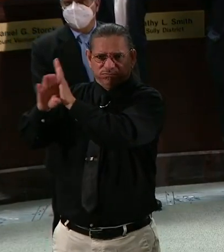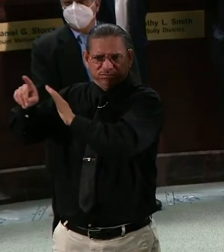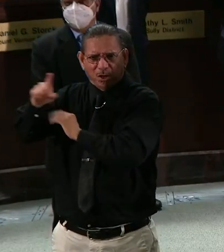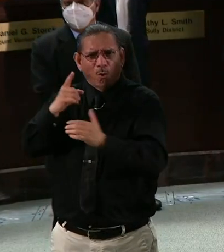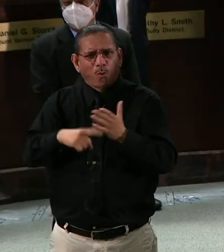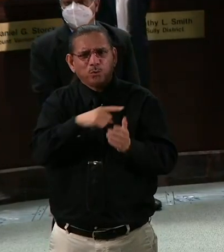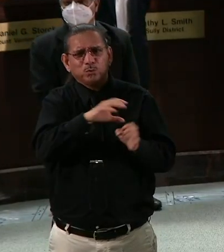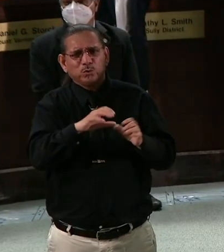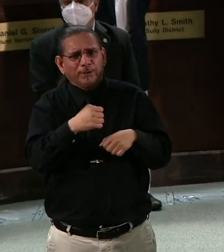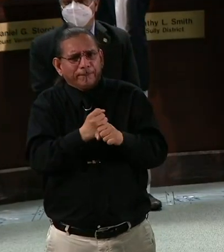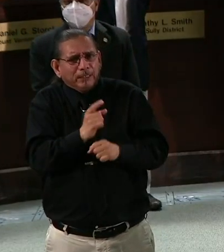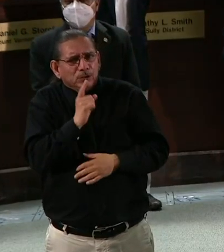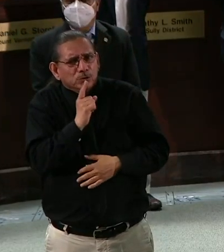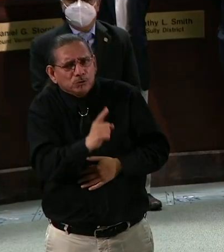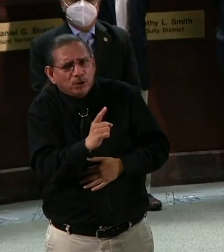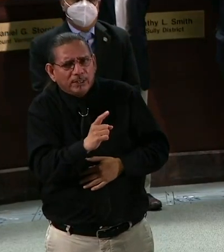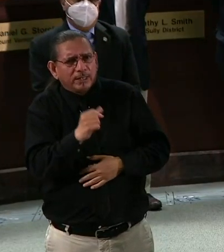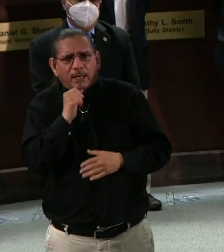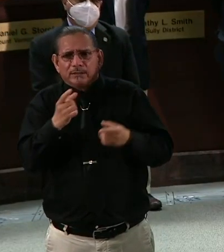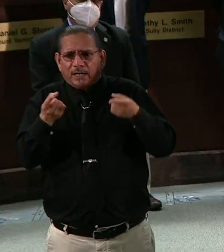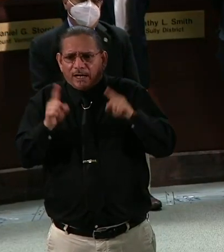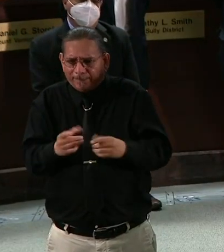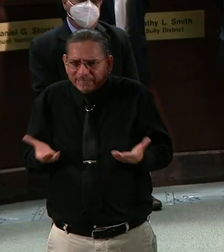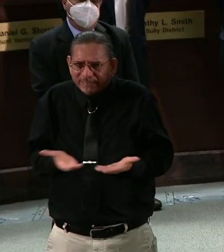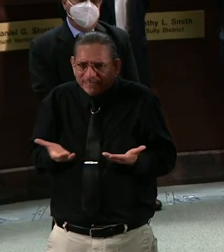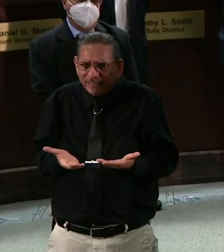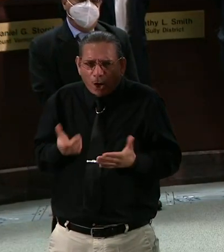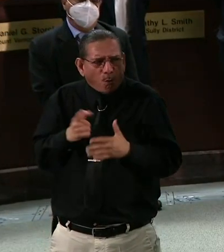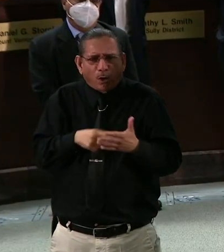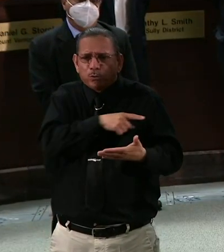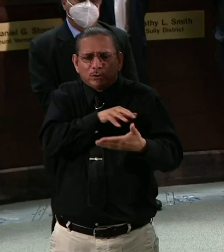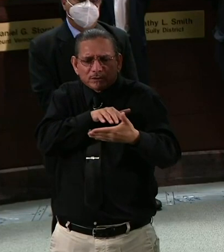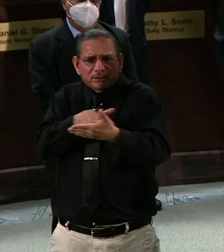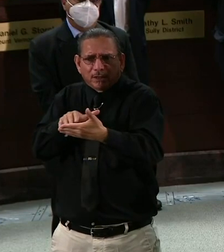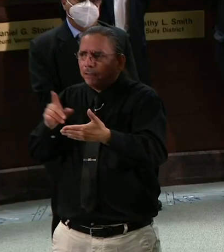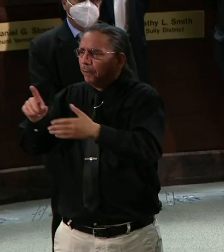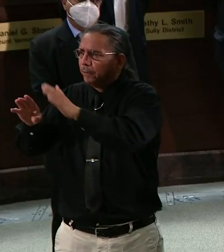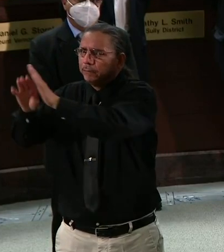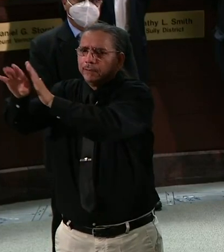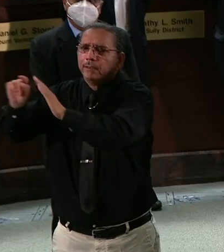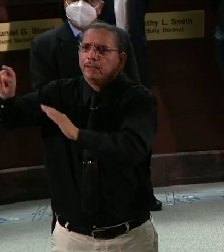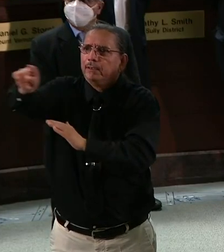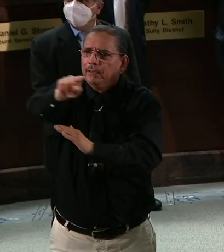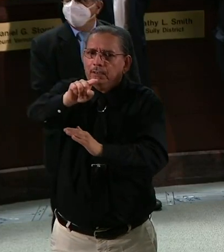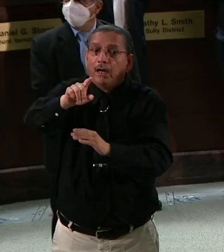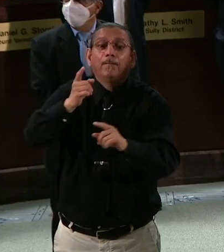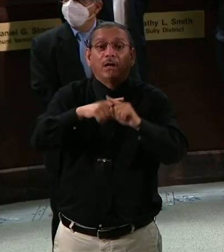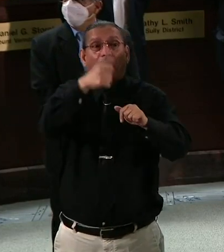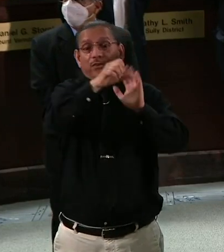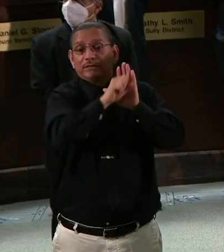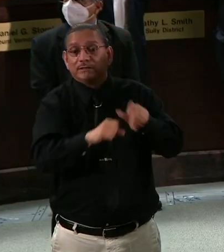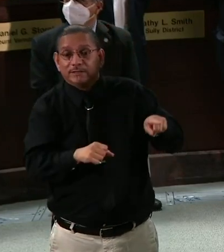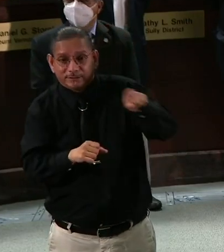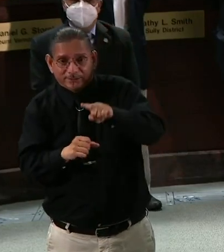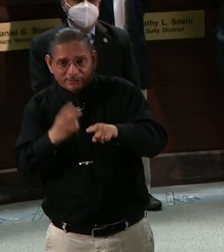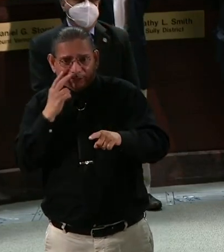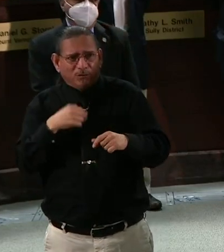YES HE THEY'VE SEEN SPIKES WHAT ARE YOU DOING TO ENSURE THAT THAT DOESN'T HAPPEN HERE WHAT